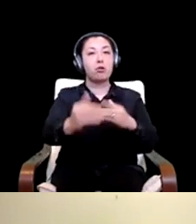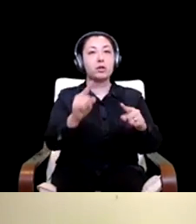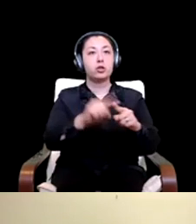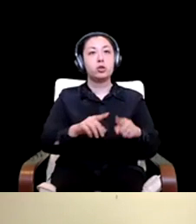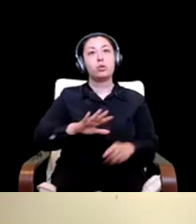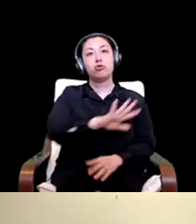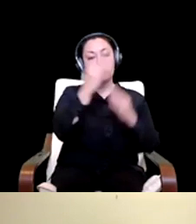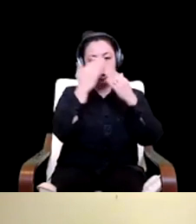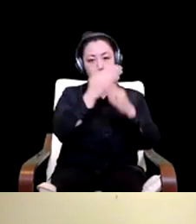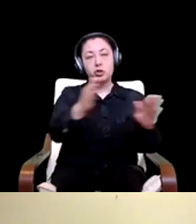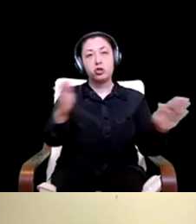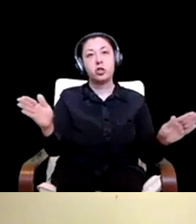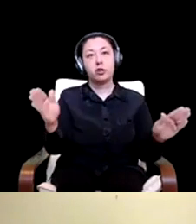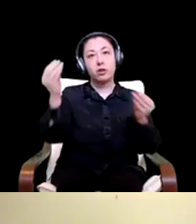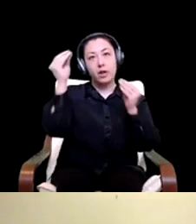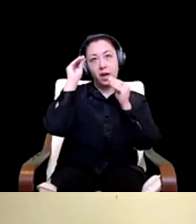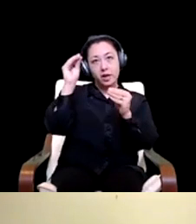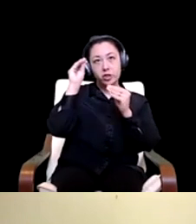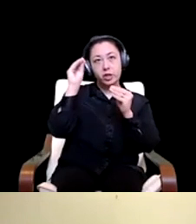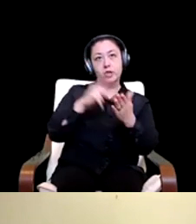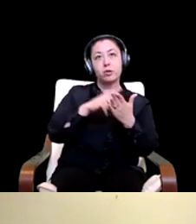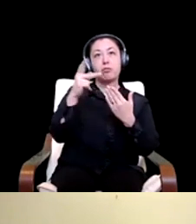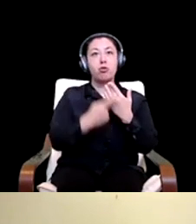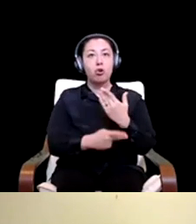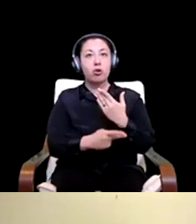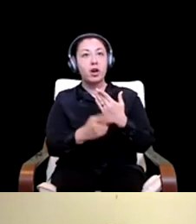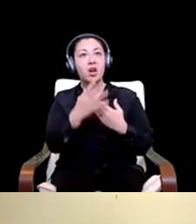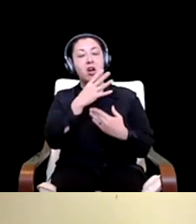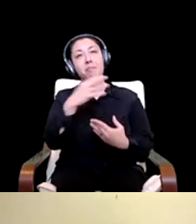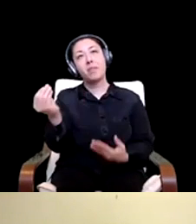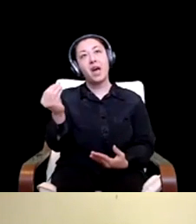level academic content standards.